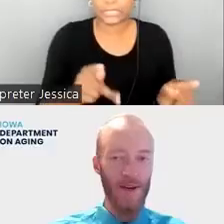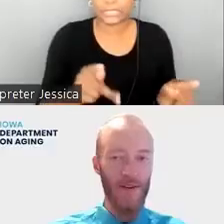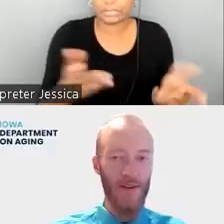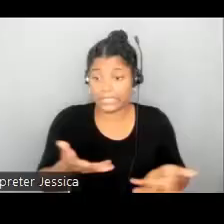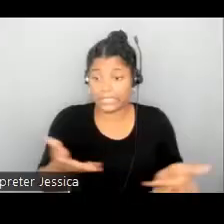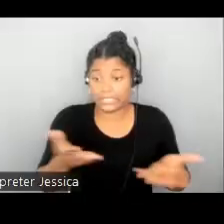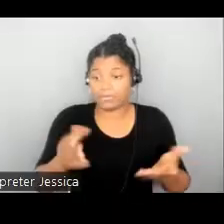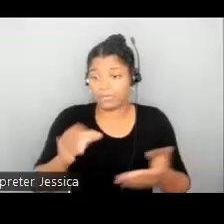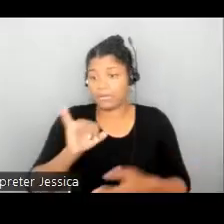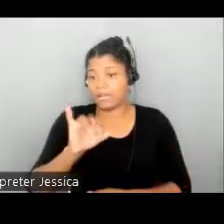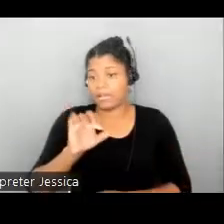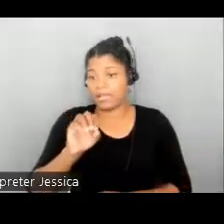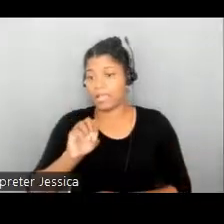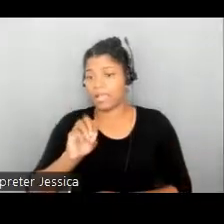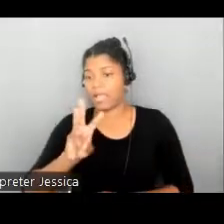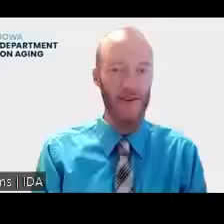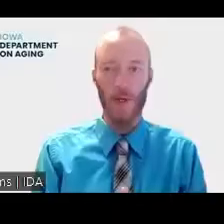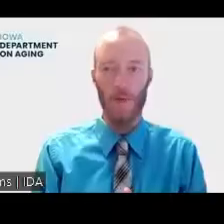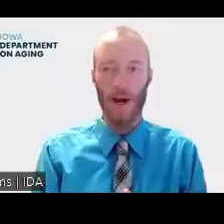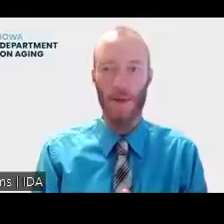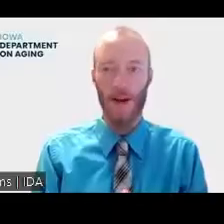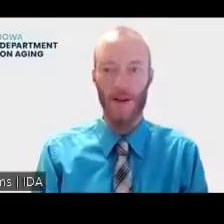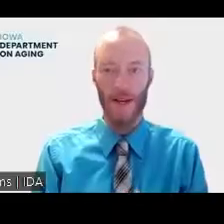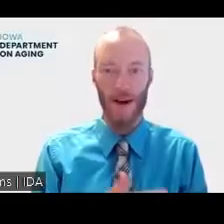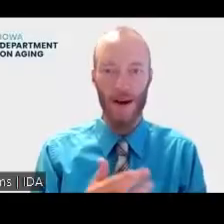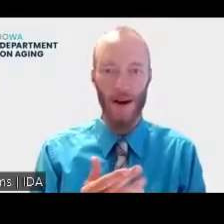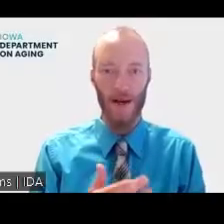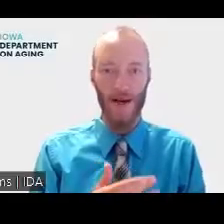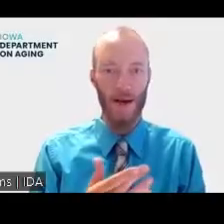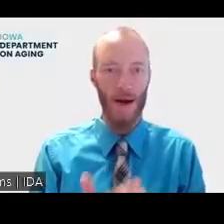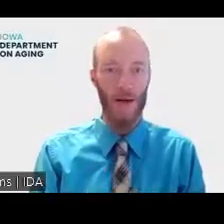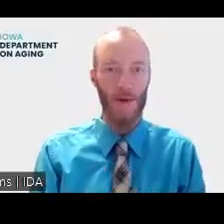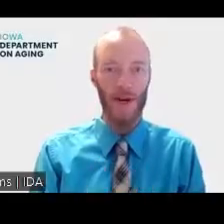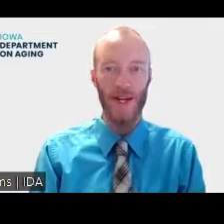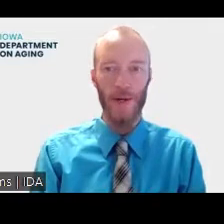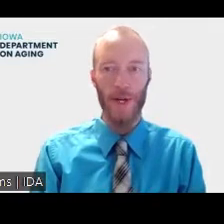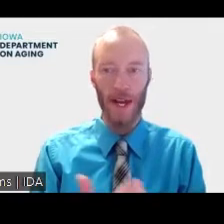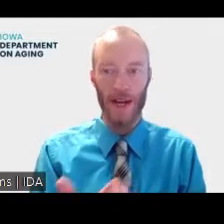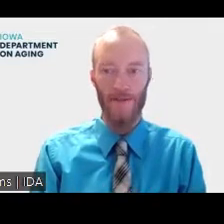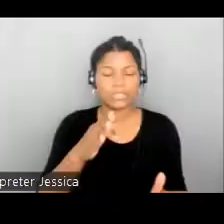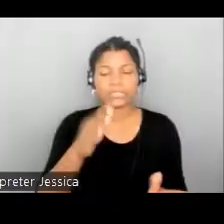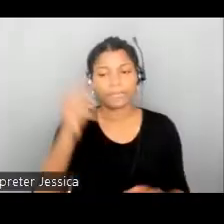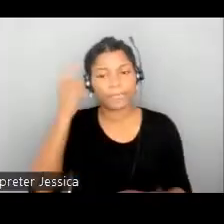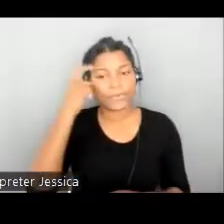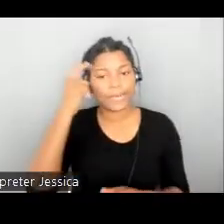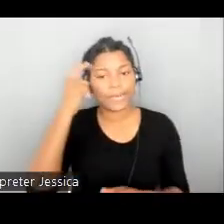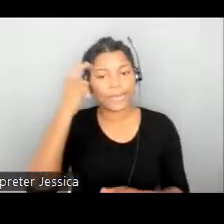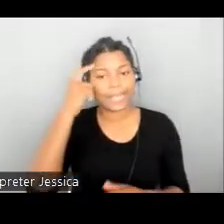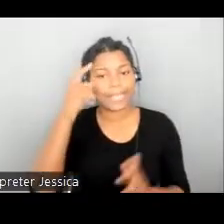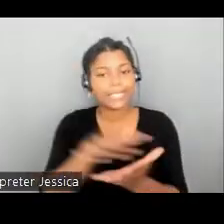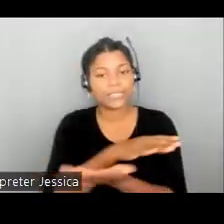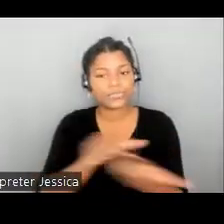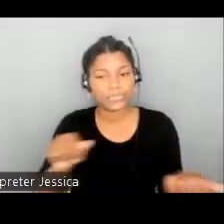in the chat mentioned that it is focused primarily on brain injury and developmental disability